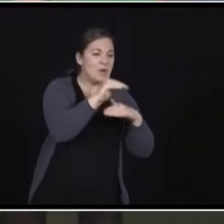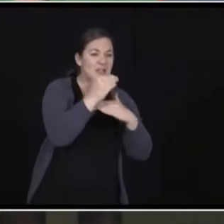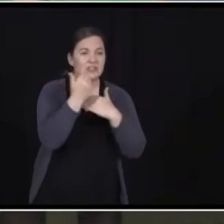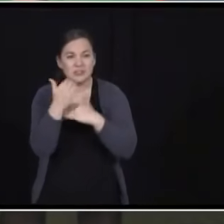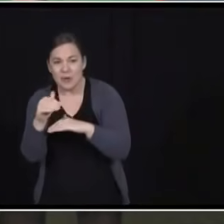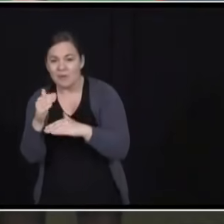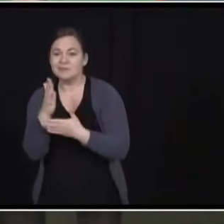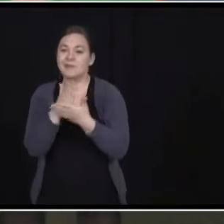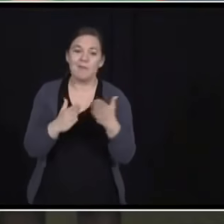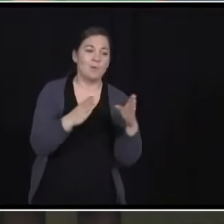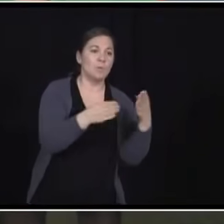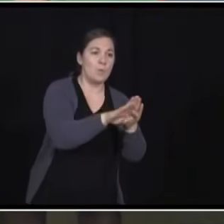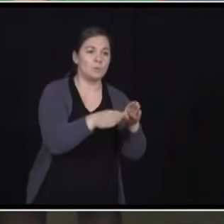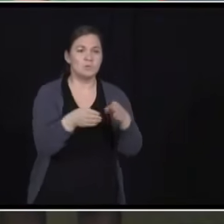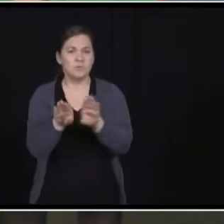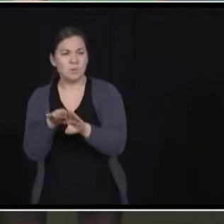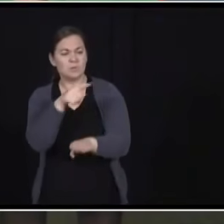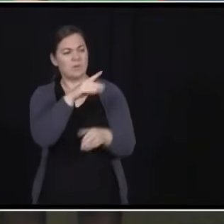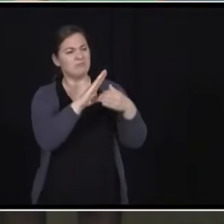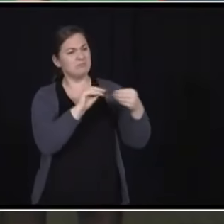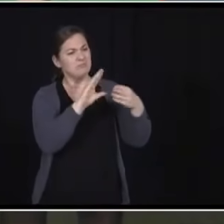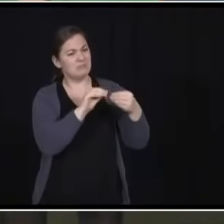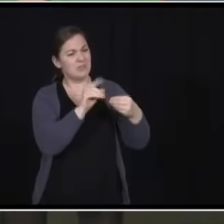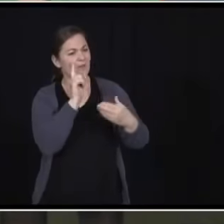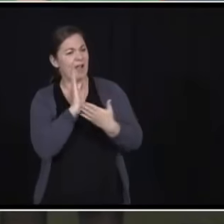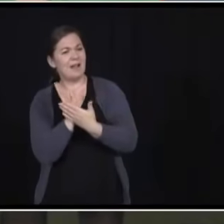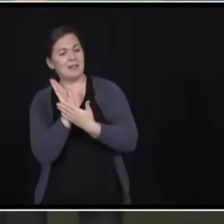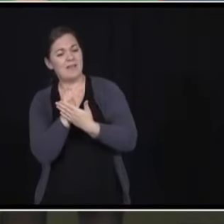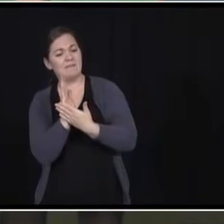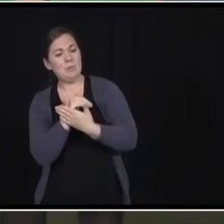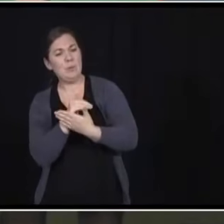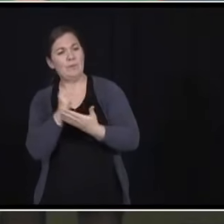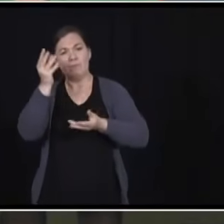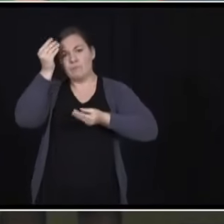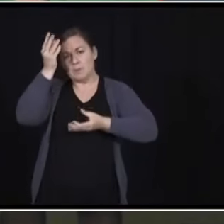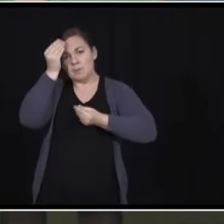there was a discussion around reviewing the data every week.